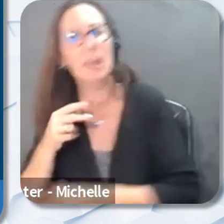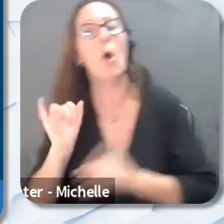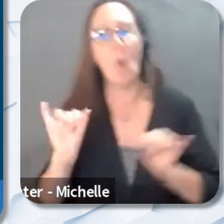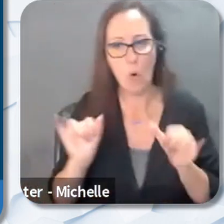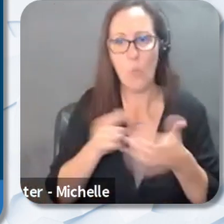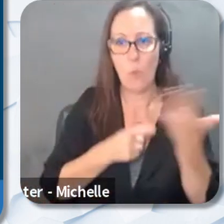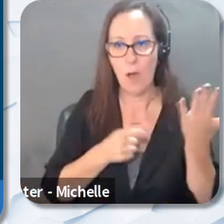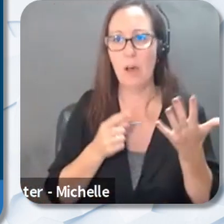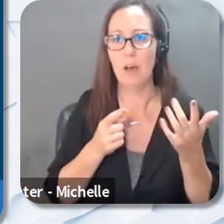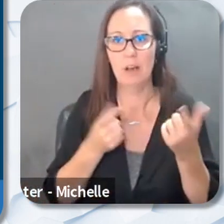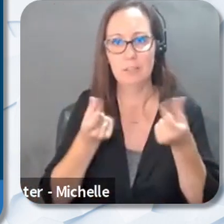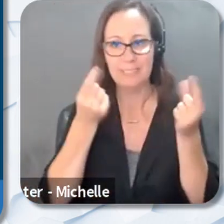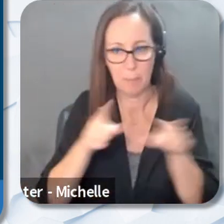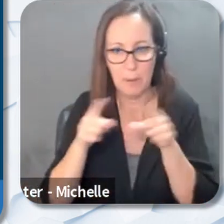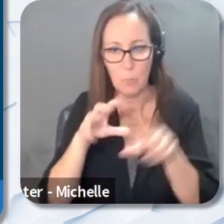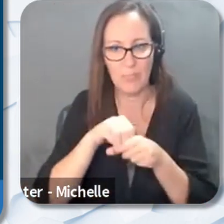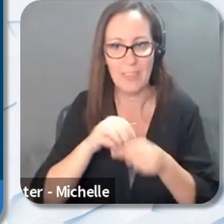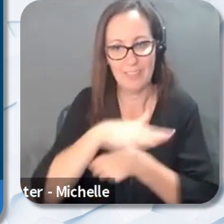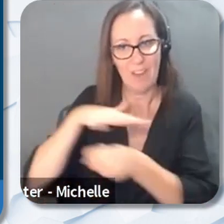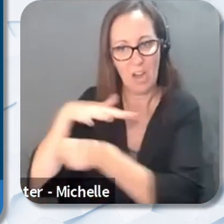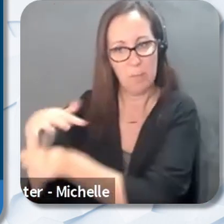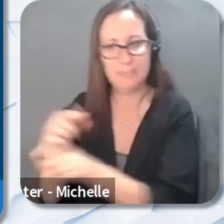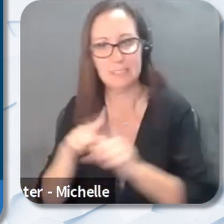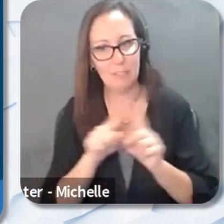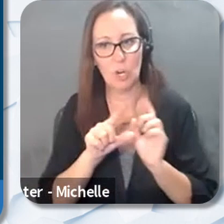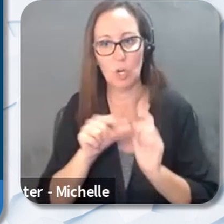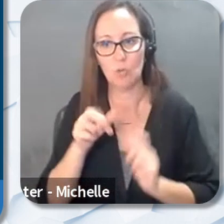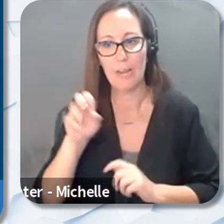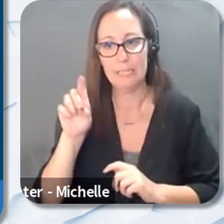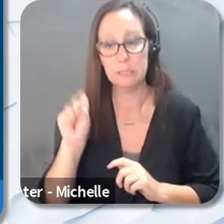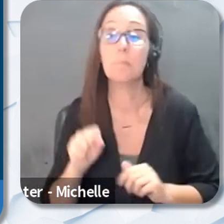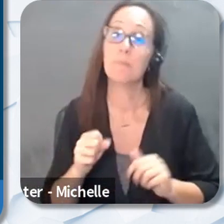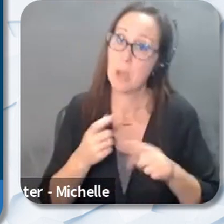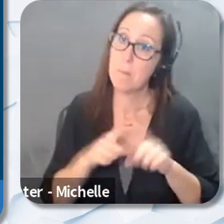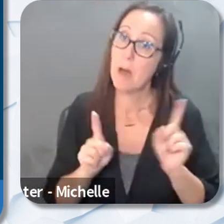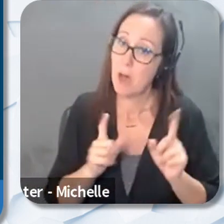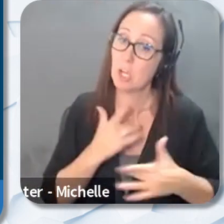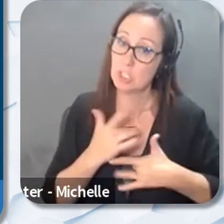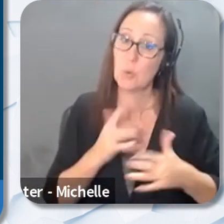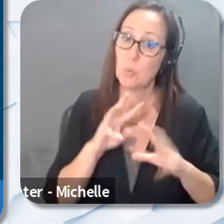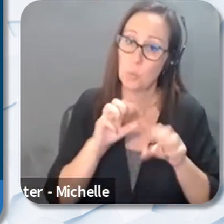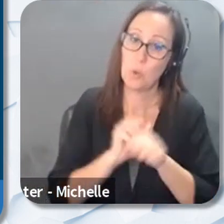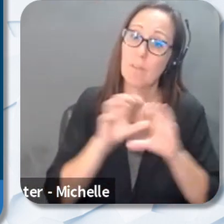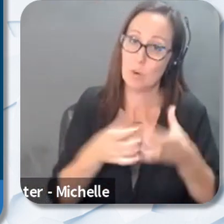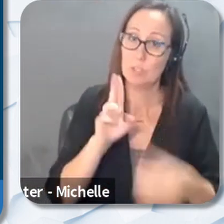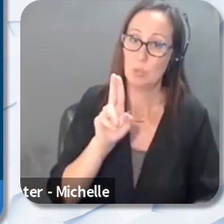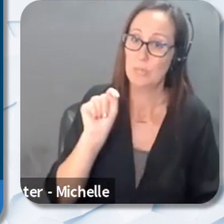and. I will say I do worry about the workforce and you tk once it's fully implemented if we can't do